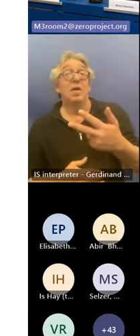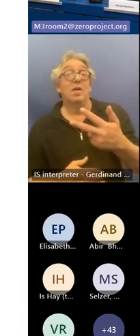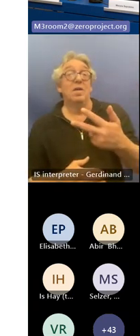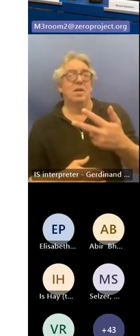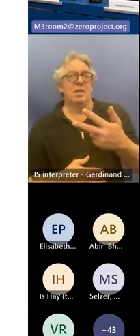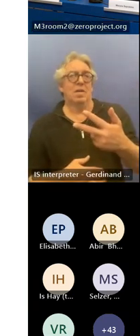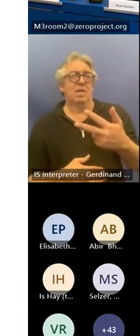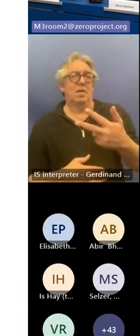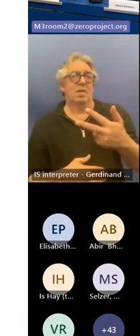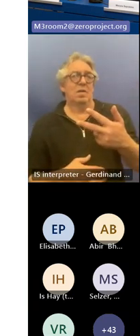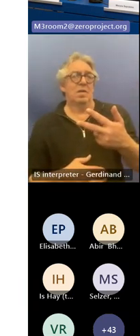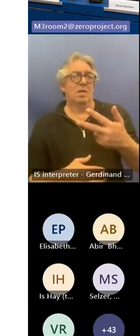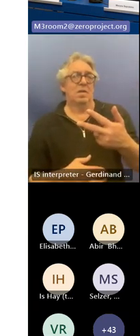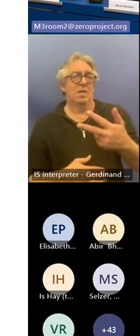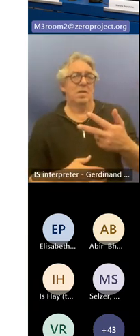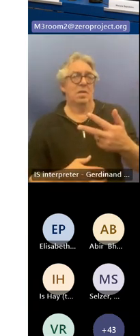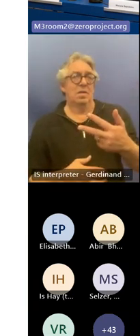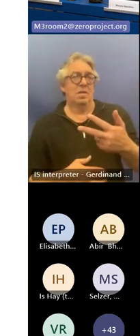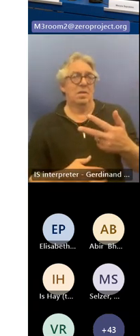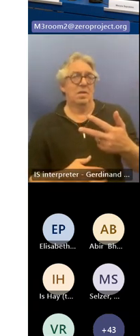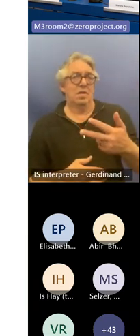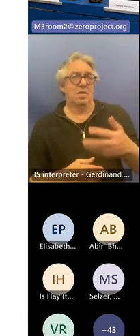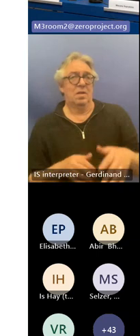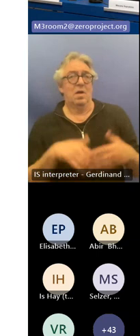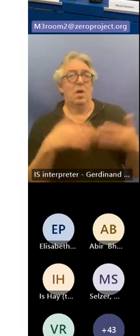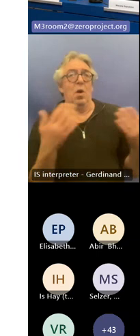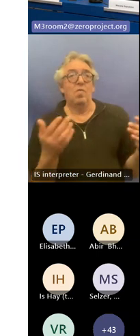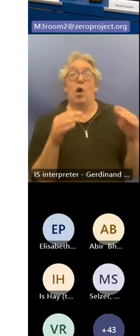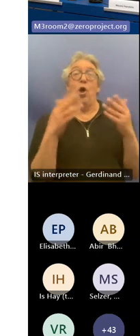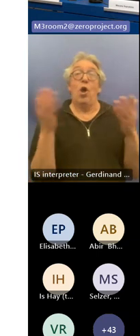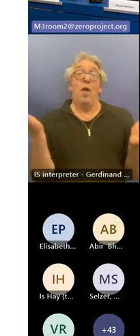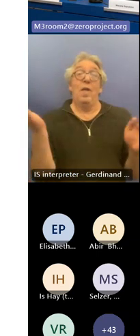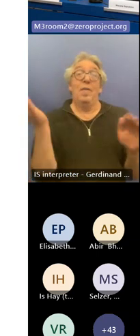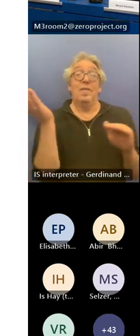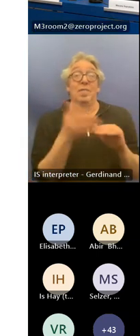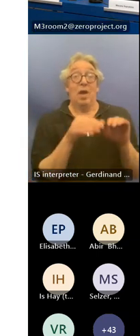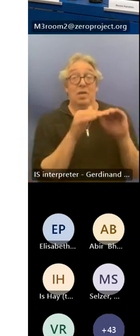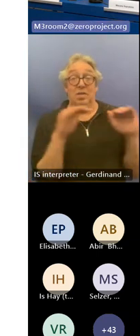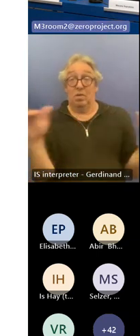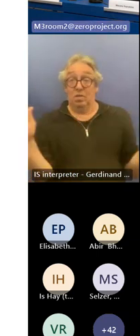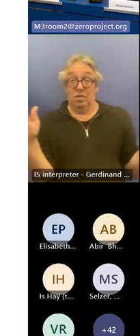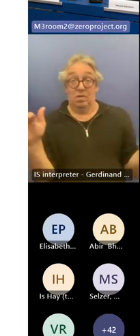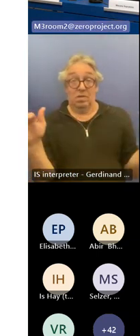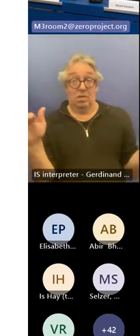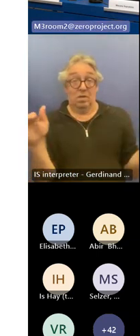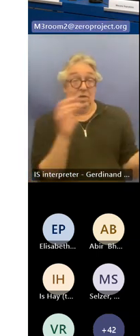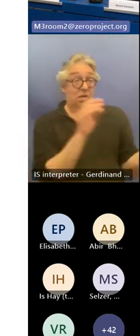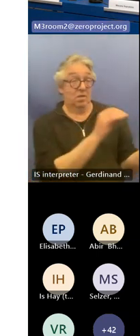it. If you decide horizontally, you get two zeros, you can make hundreds, thousands,